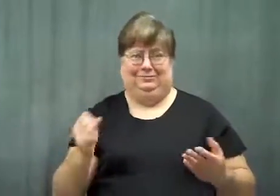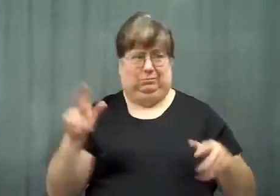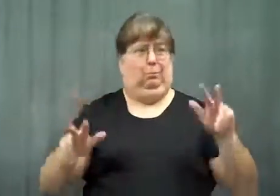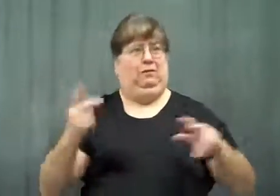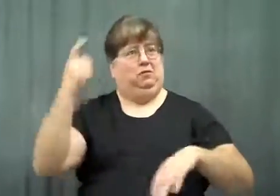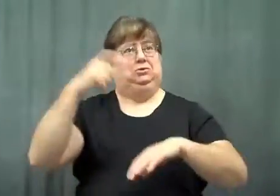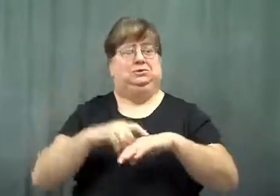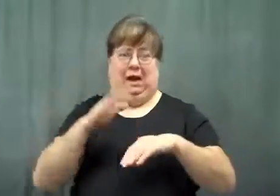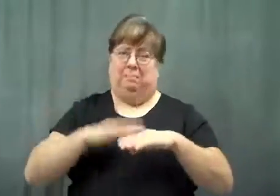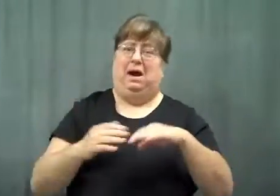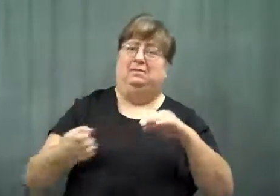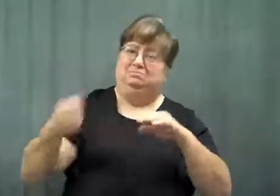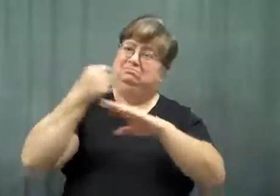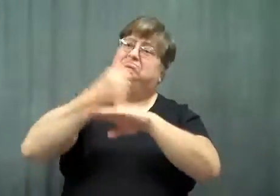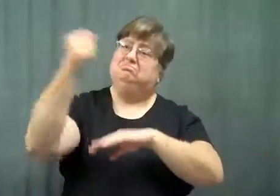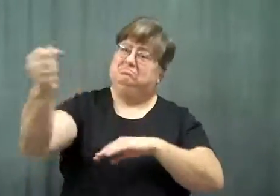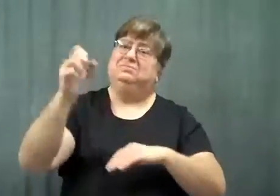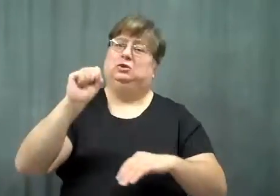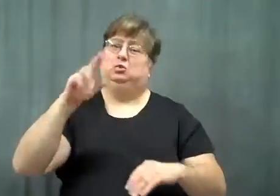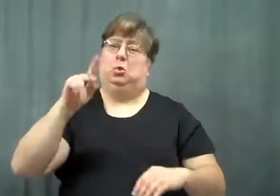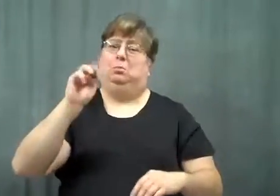They first became judges on the Supreme Court.